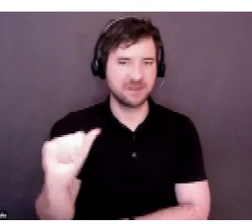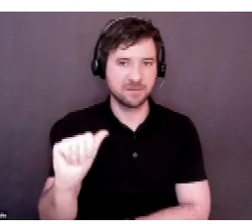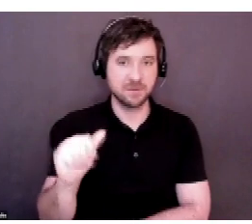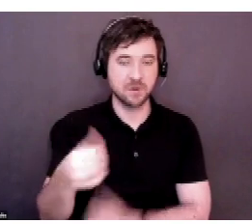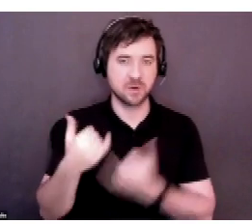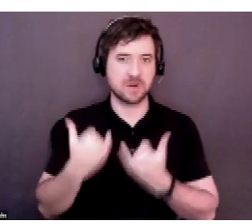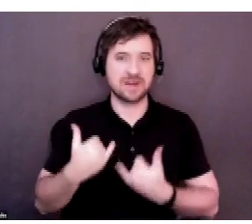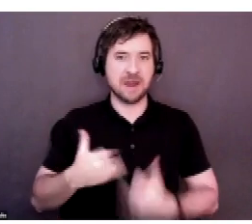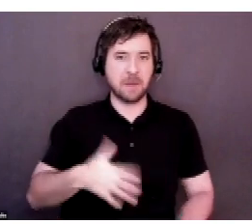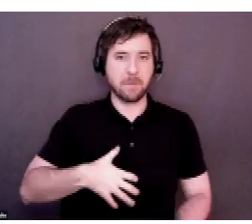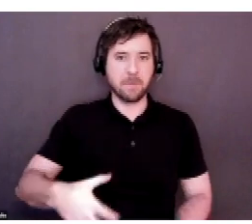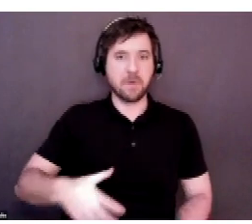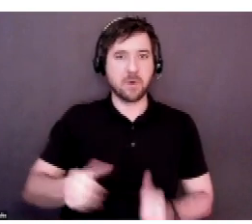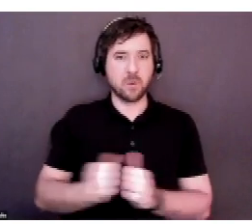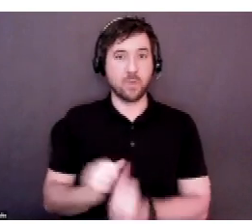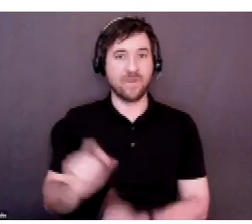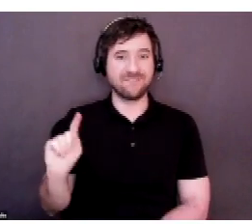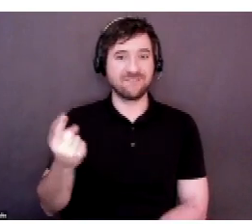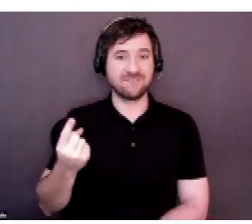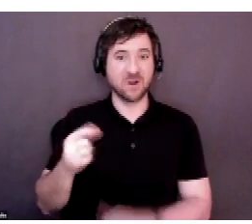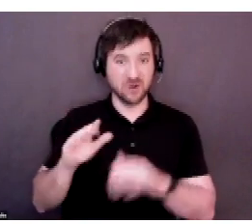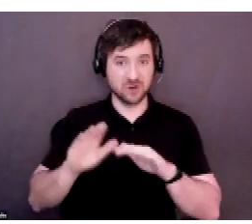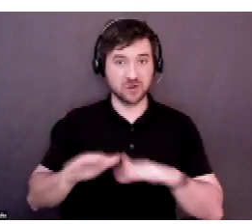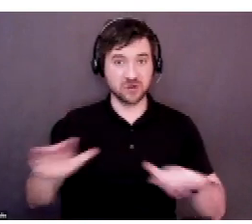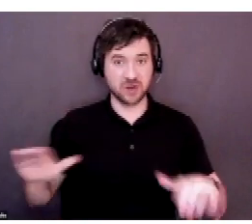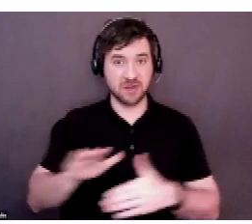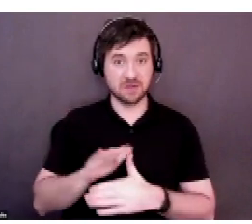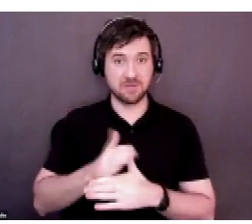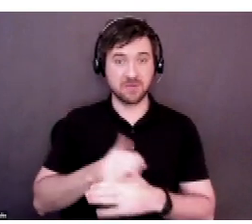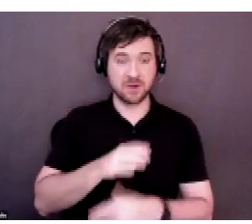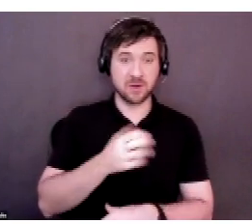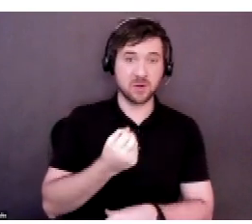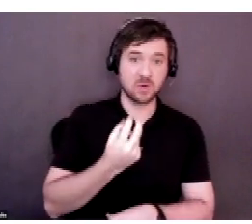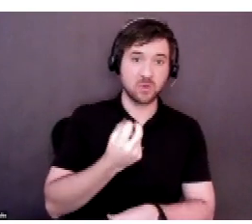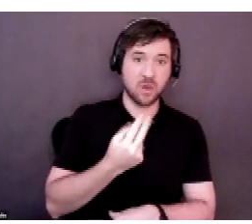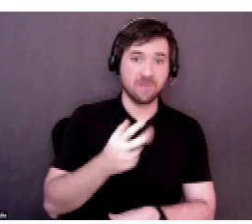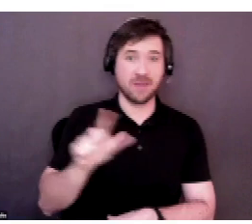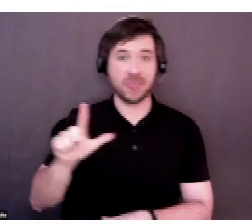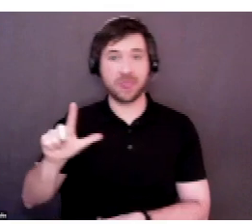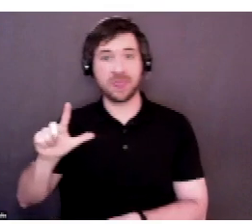their first child, between 12-36 weeks.